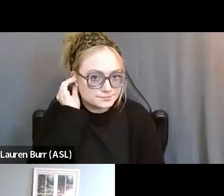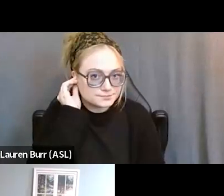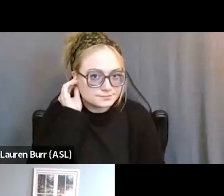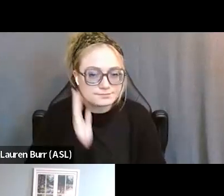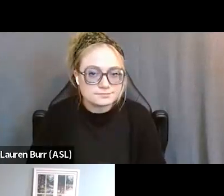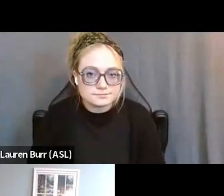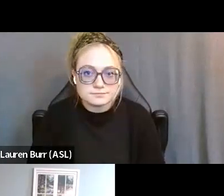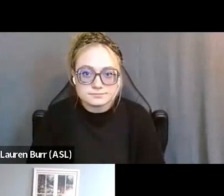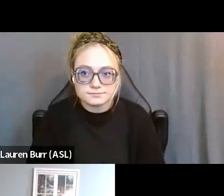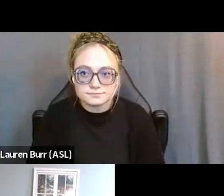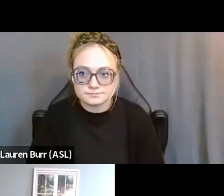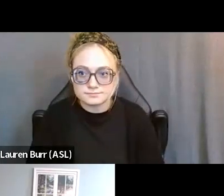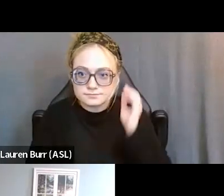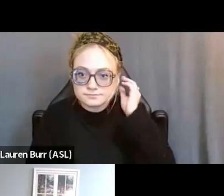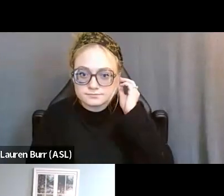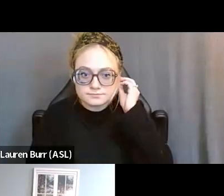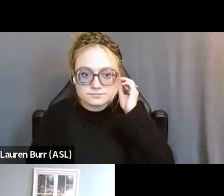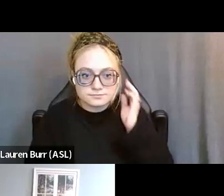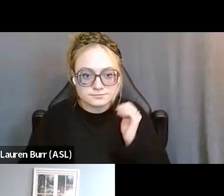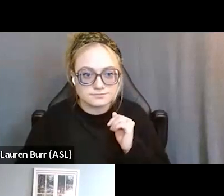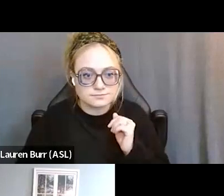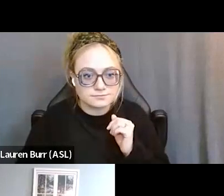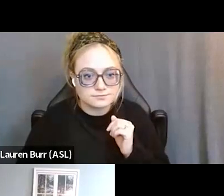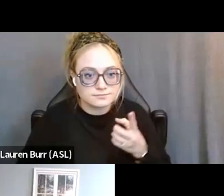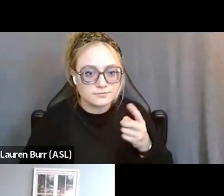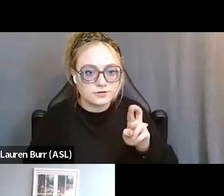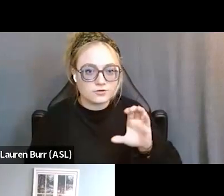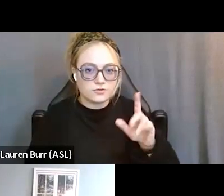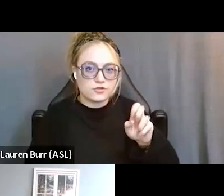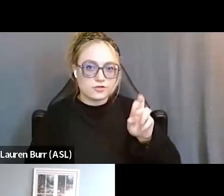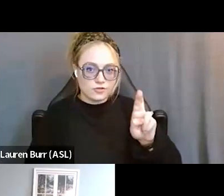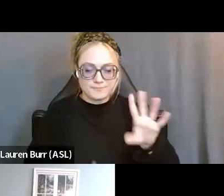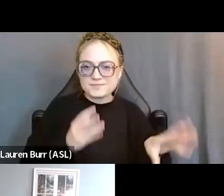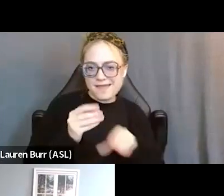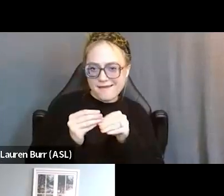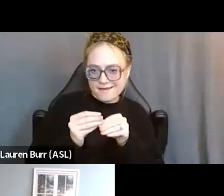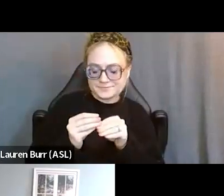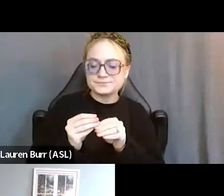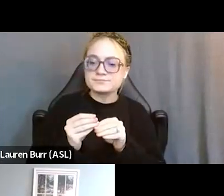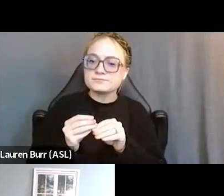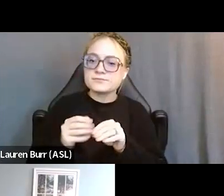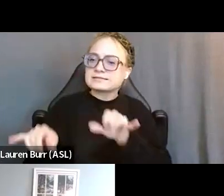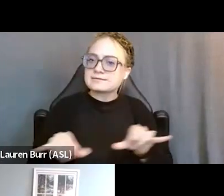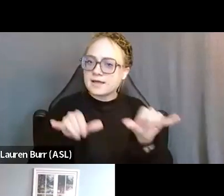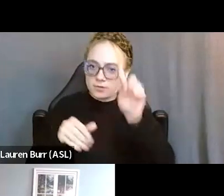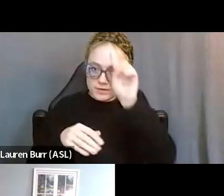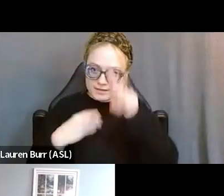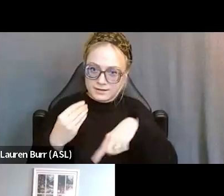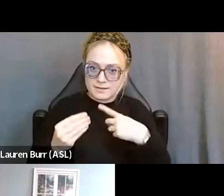Just add on to that, I would say that very common, you think about thinking errors that lead